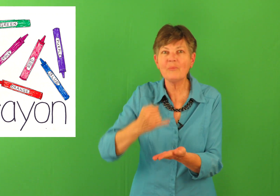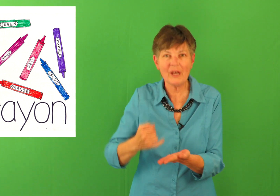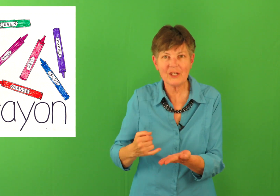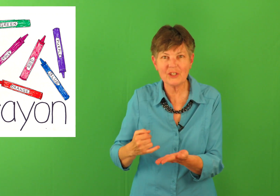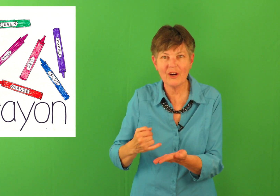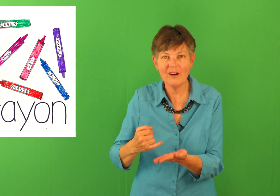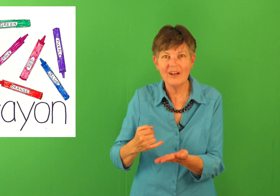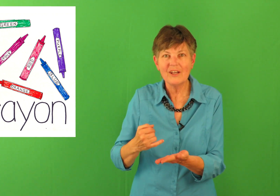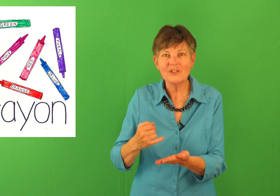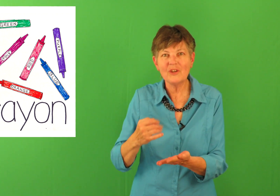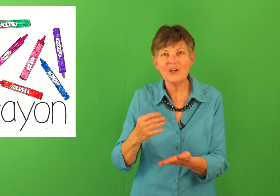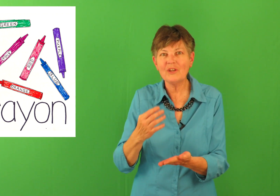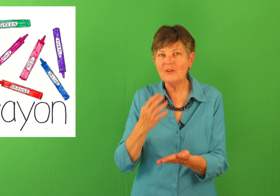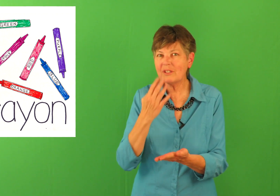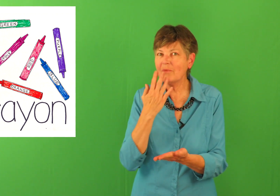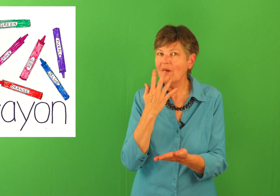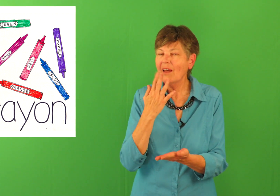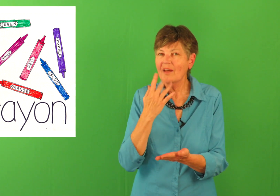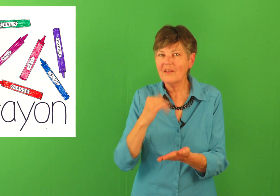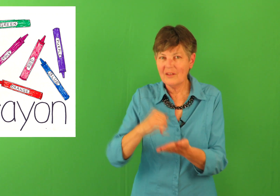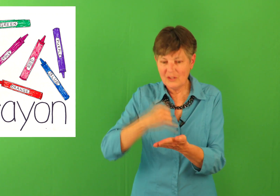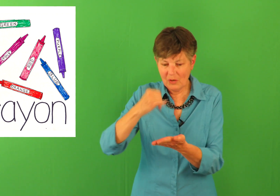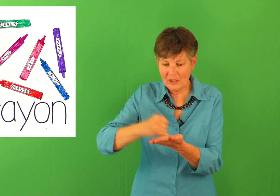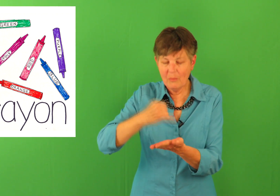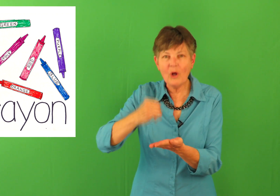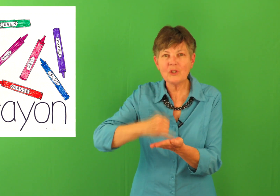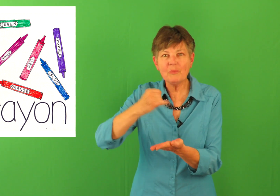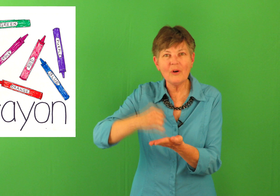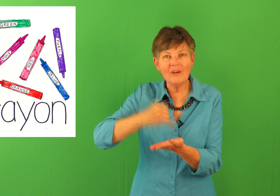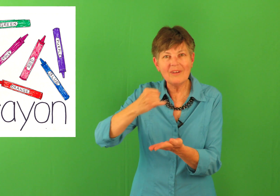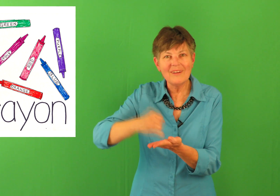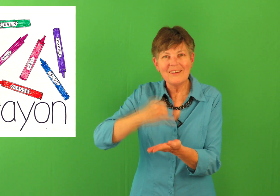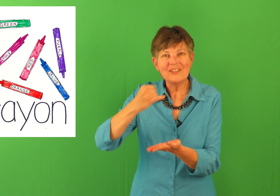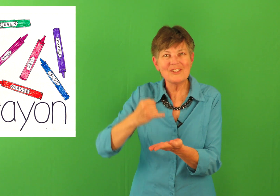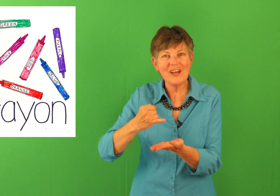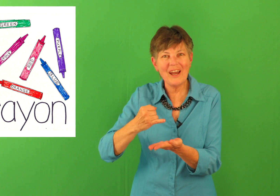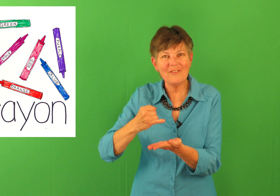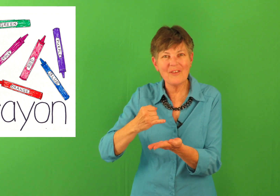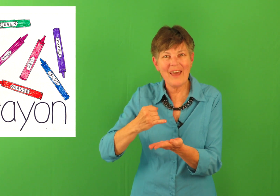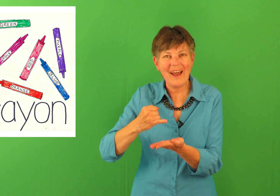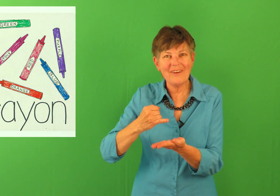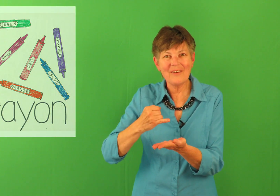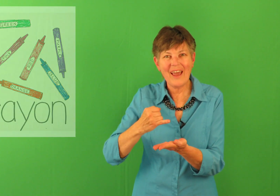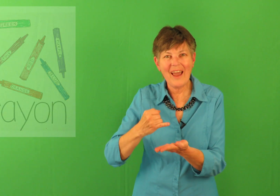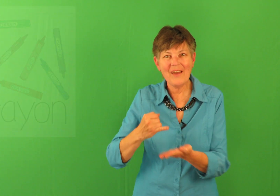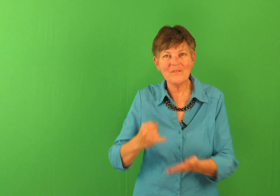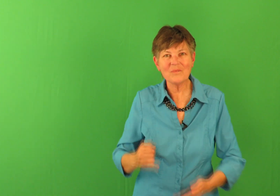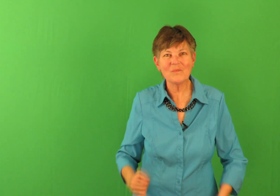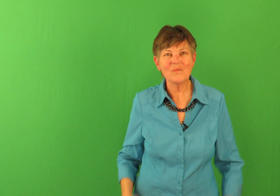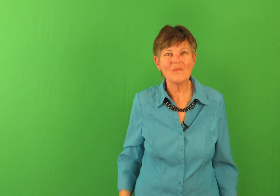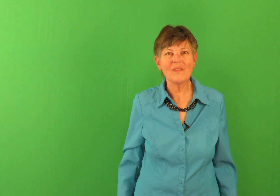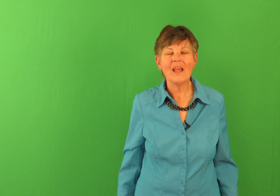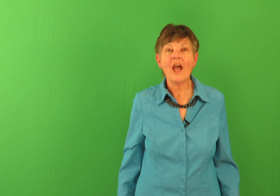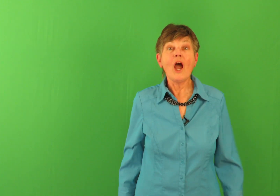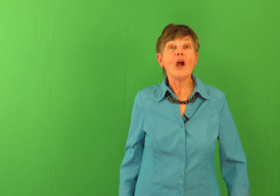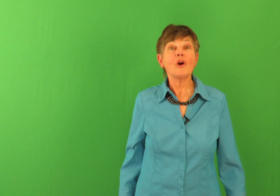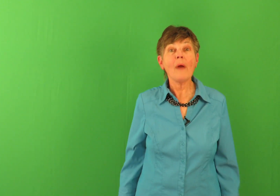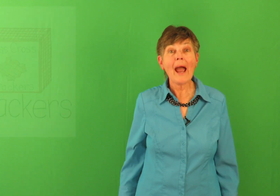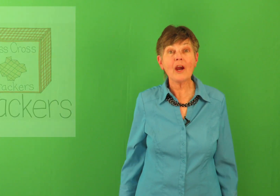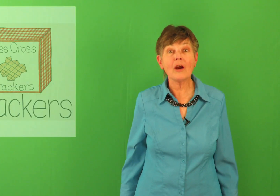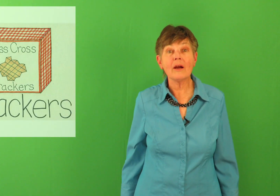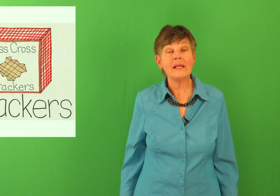picture so you can use them so it's a multiple sign for that okay cracker is